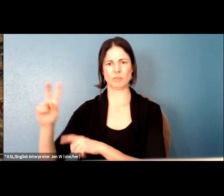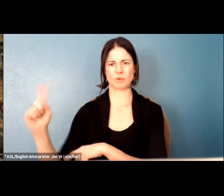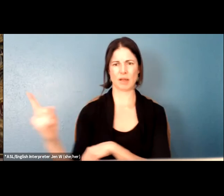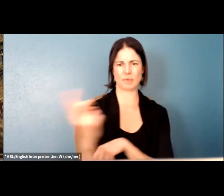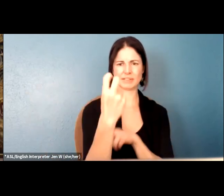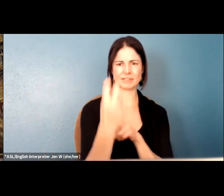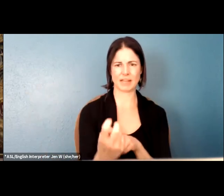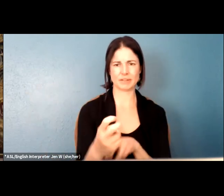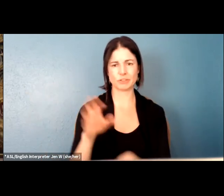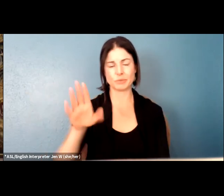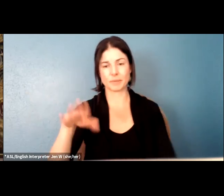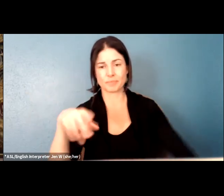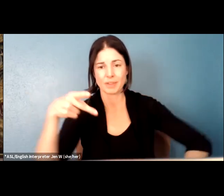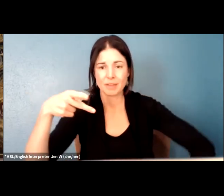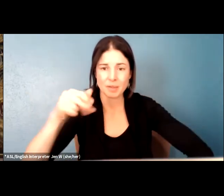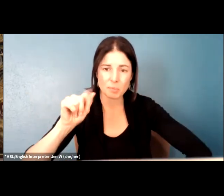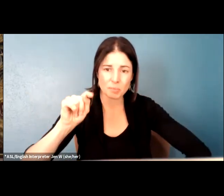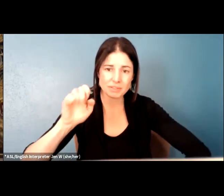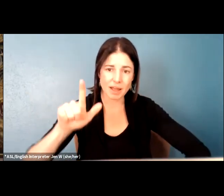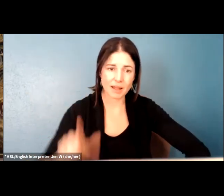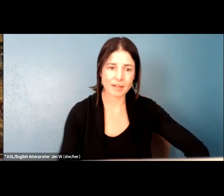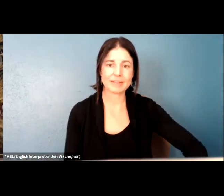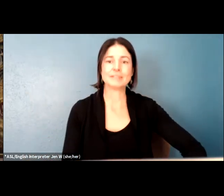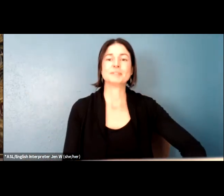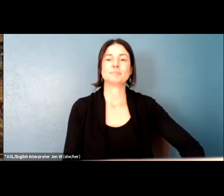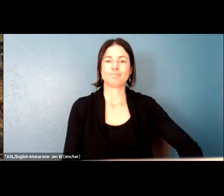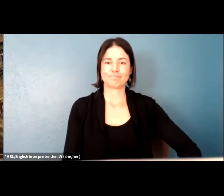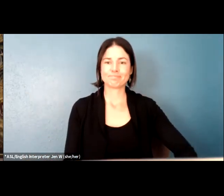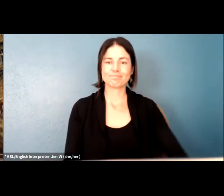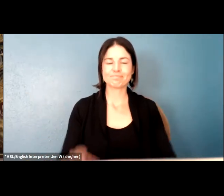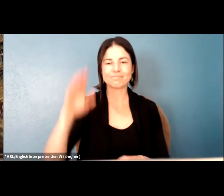Patel and I knew that I would I was going to hear about the